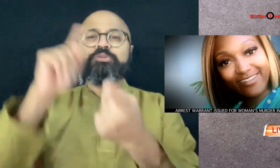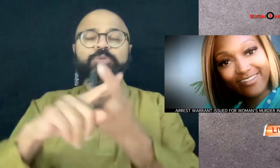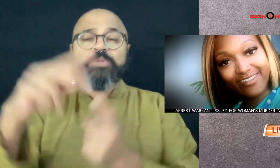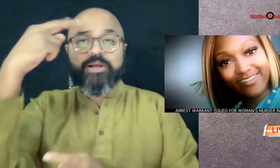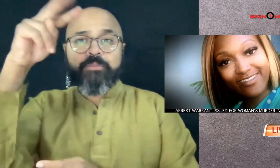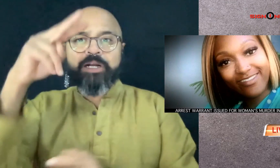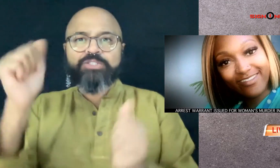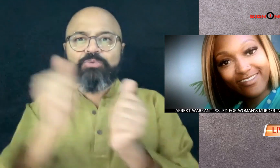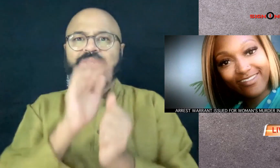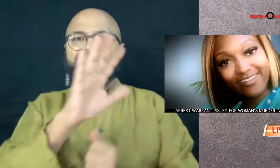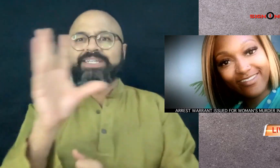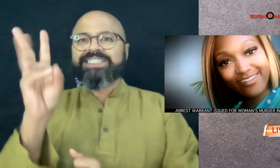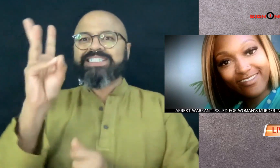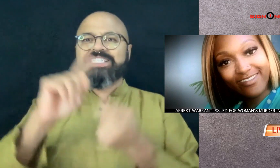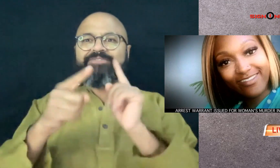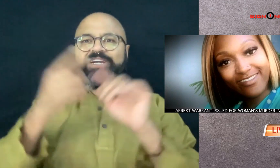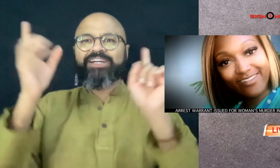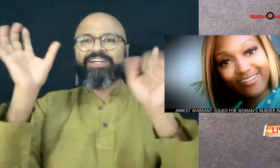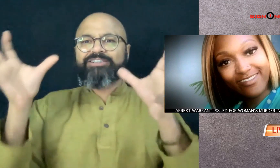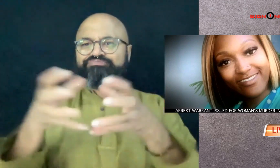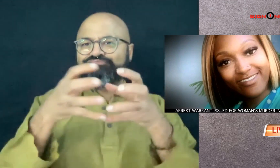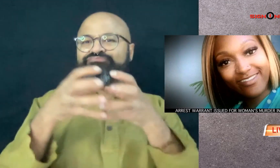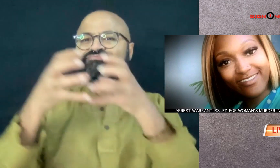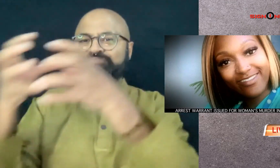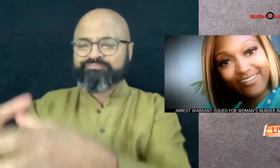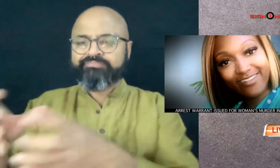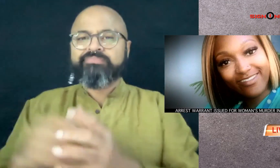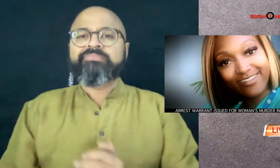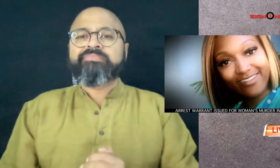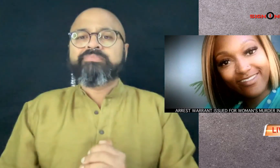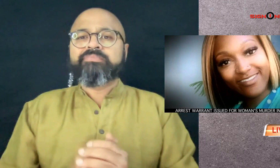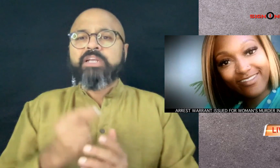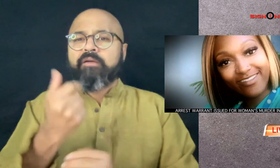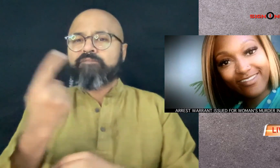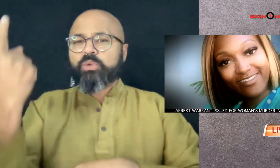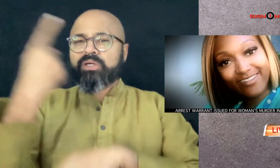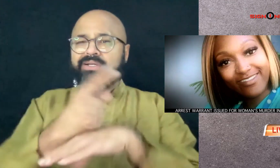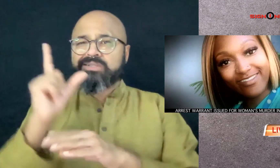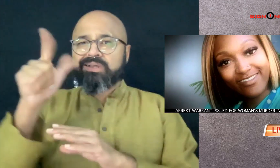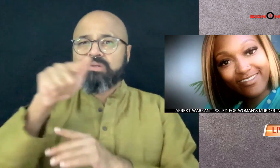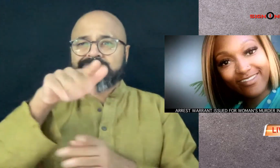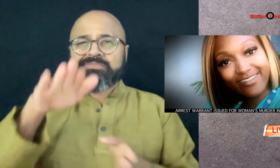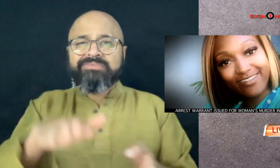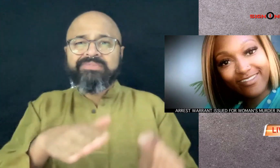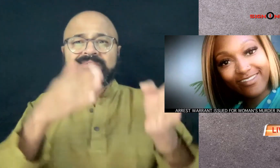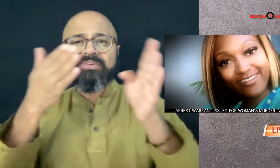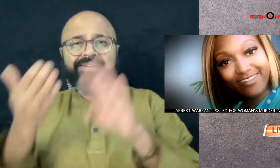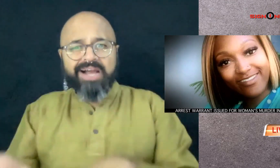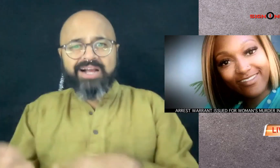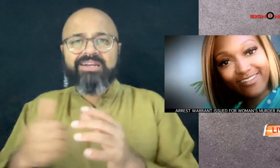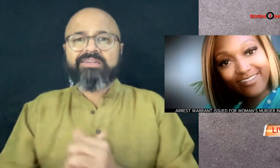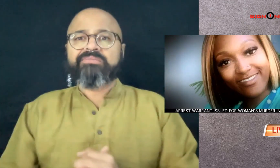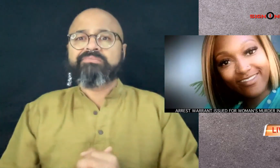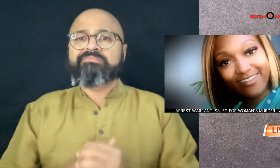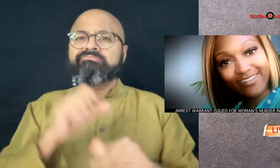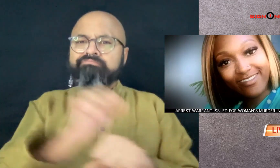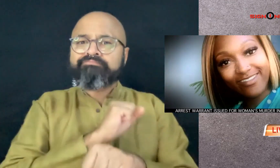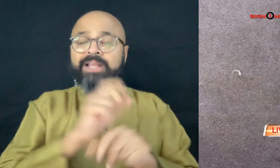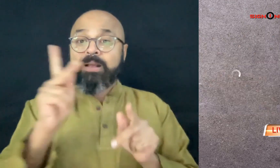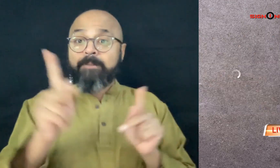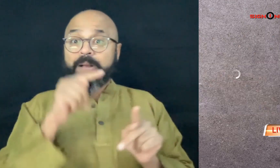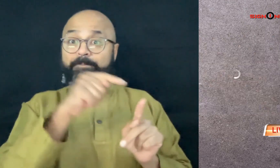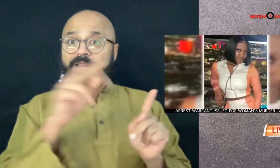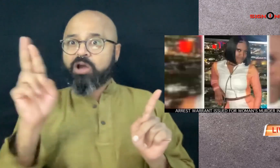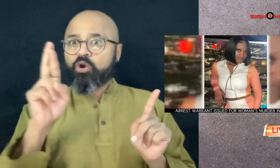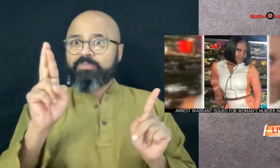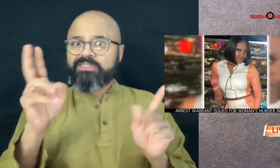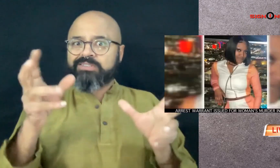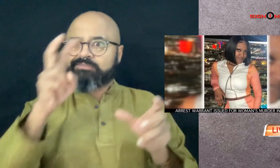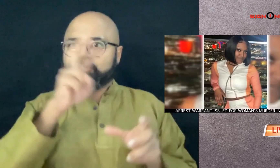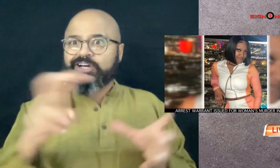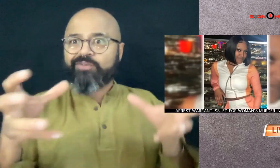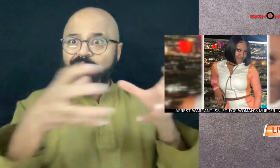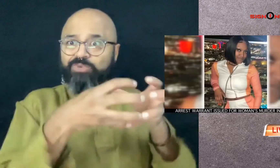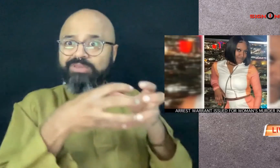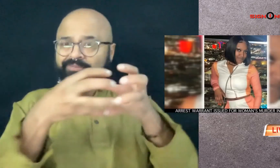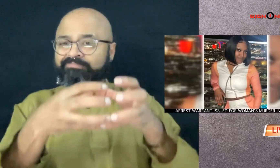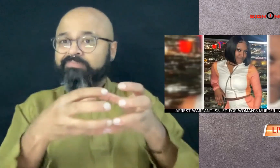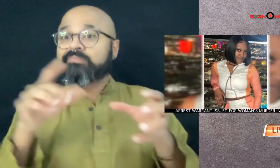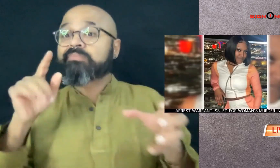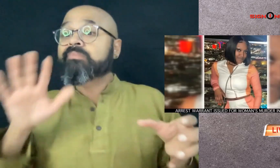Mexico with six friends a few days later she was dead originally the people Robinson was